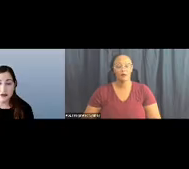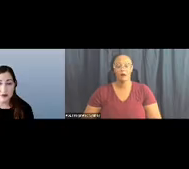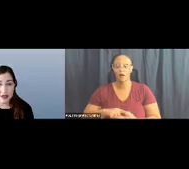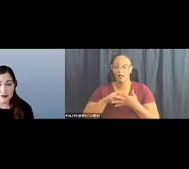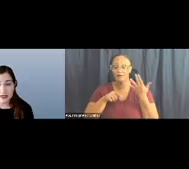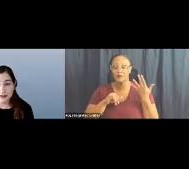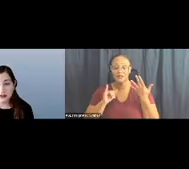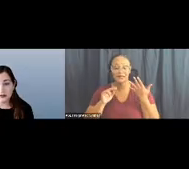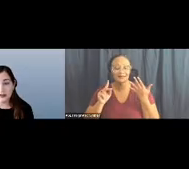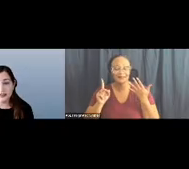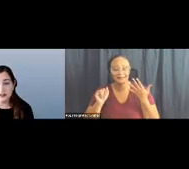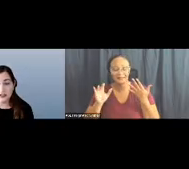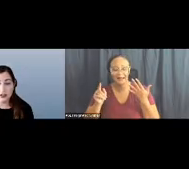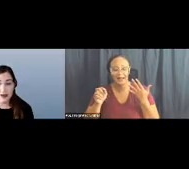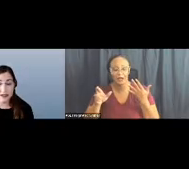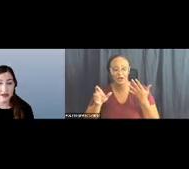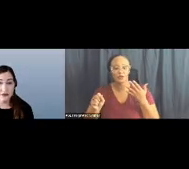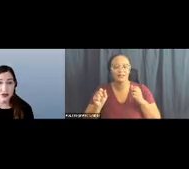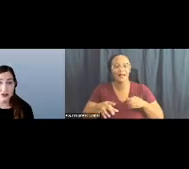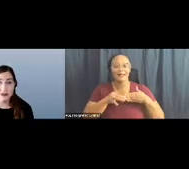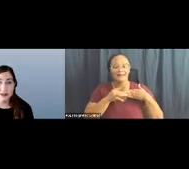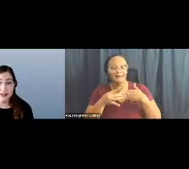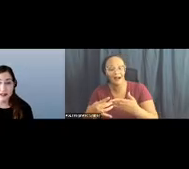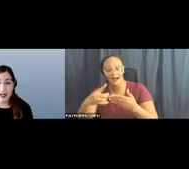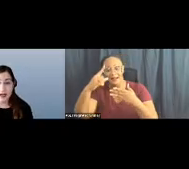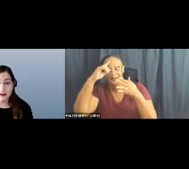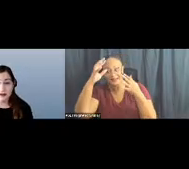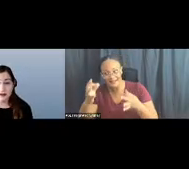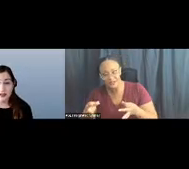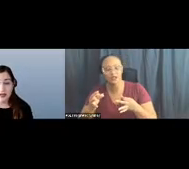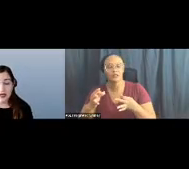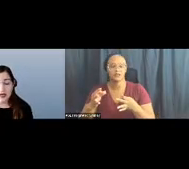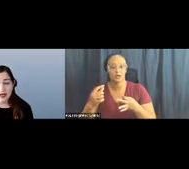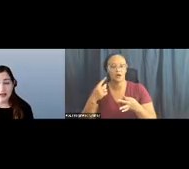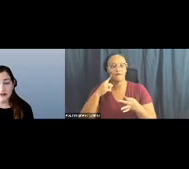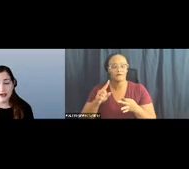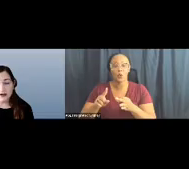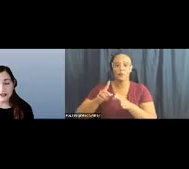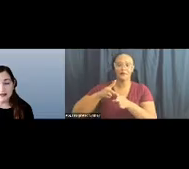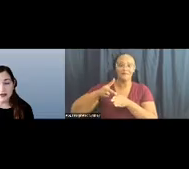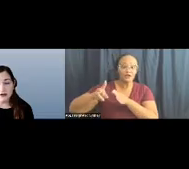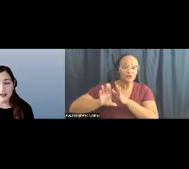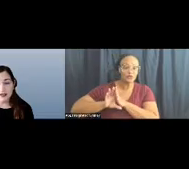centered around datadriven decision making for students and staff. I invite you to consider